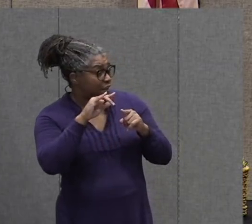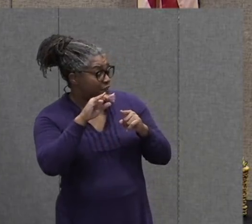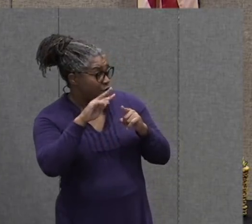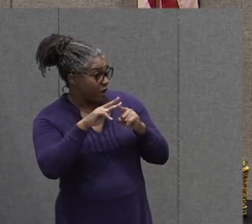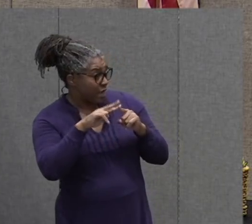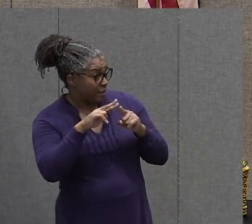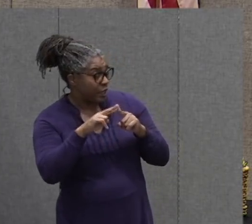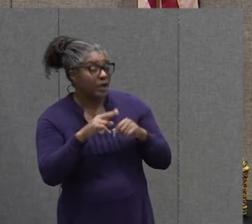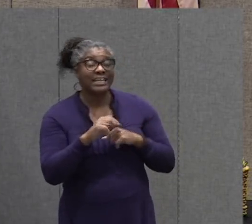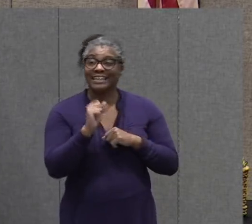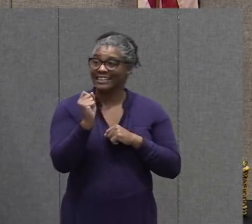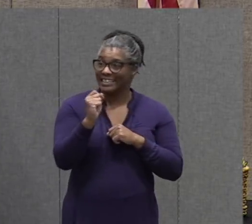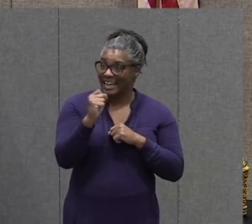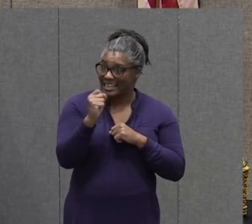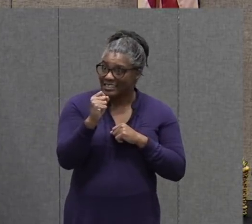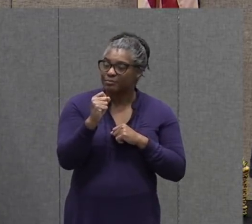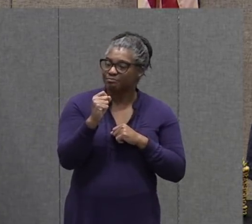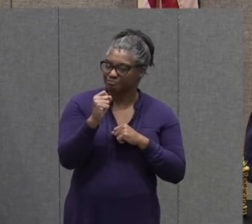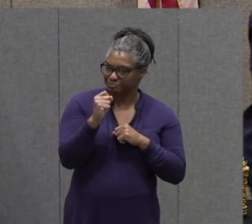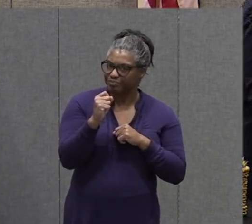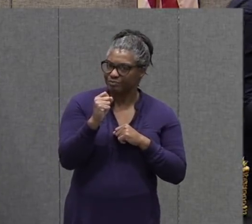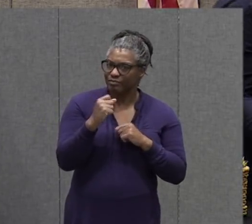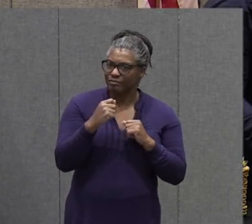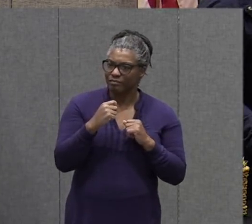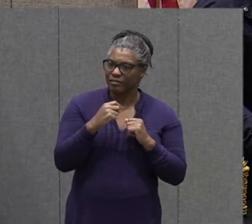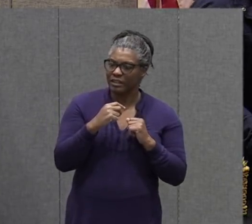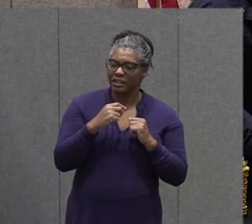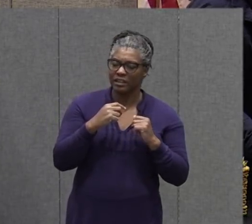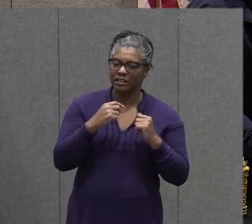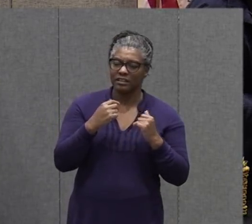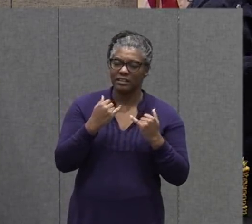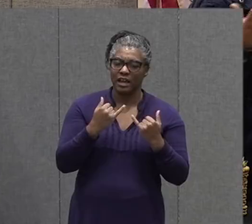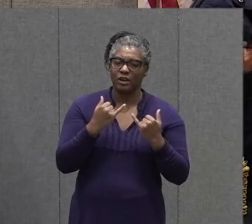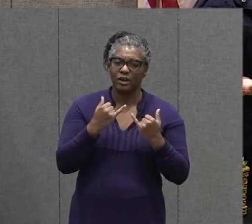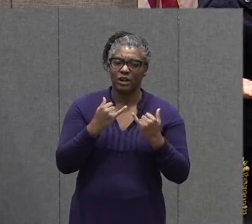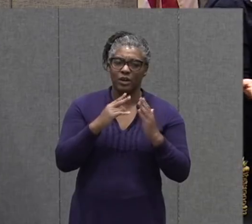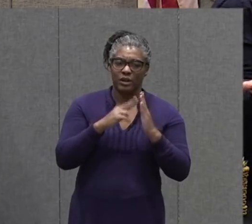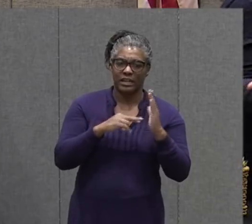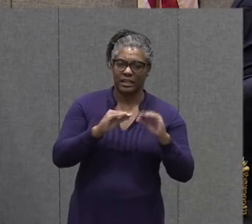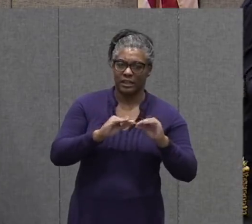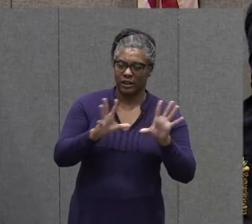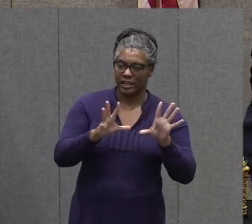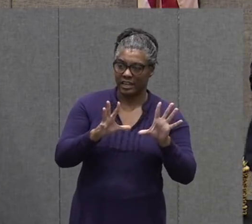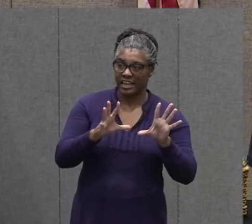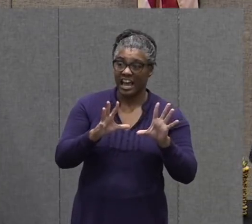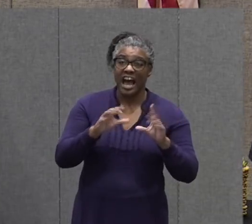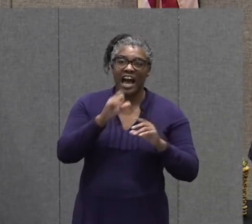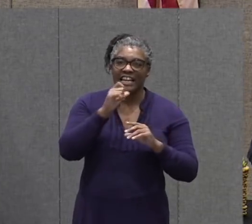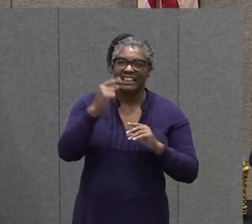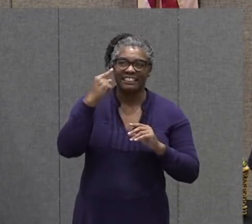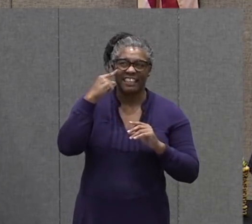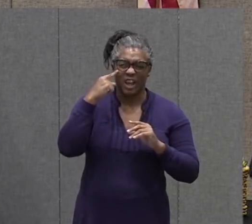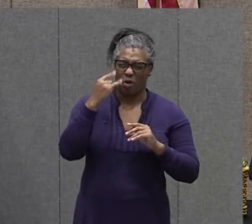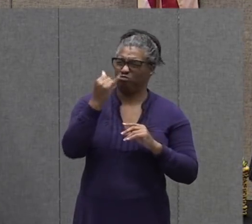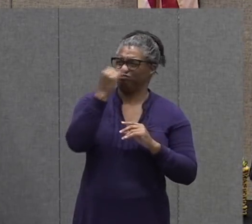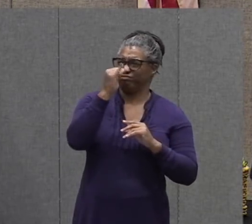Reading I was like, oh, okay, then I understand it clearly instead of thinking he was talking nonsense. [Miss Martindale] Hey, there's personification in there,